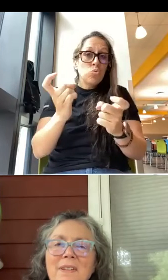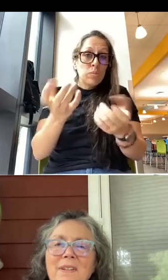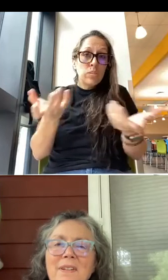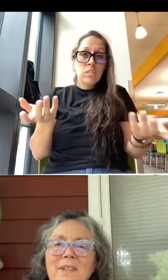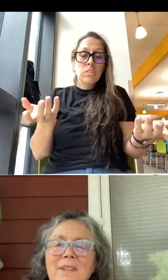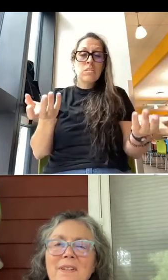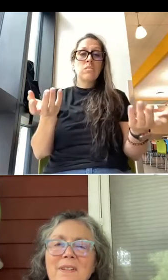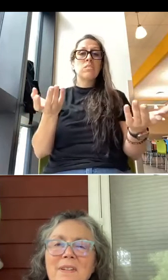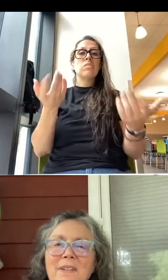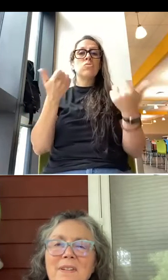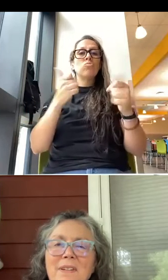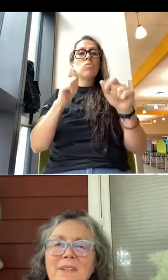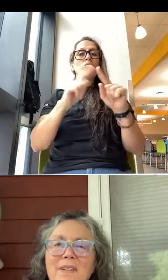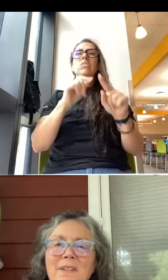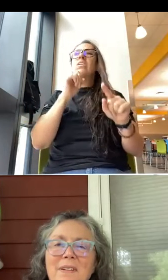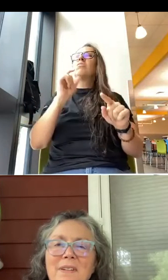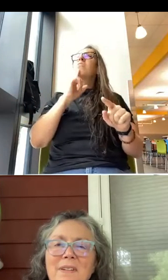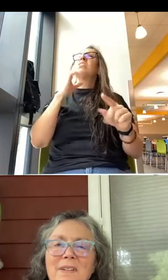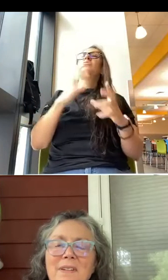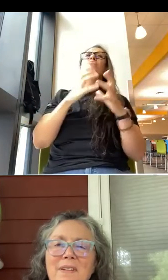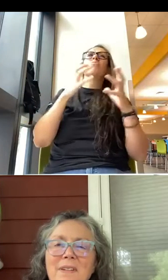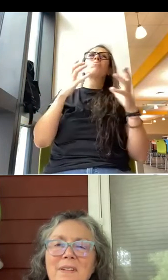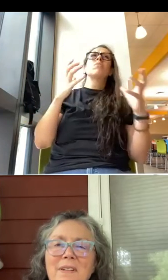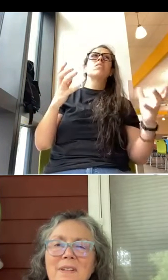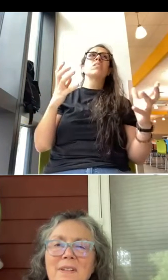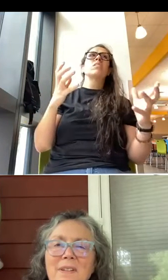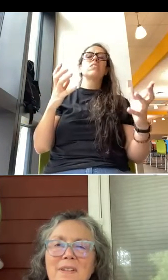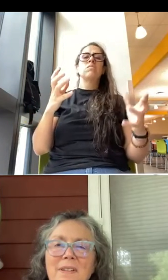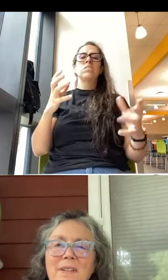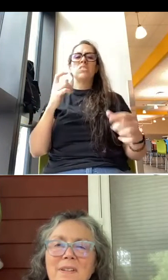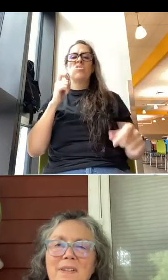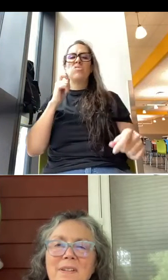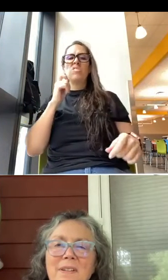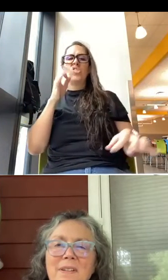to not even so much suspend judgment as just being open,